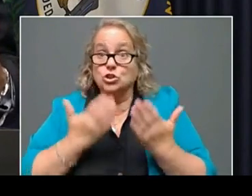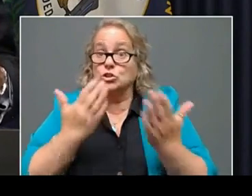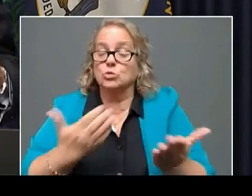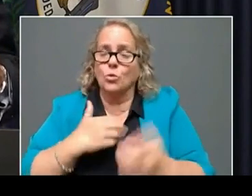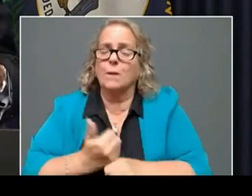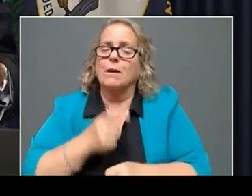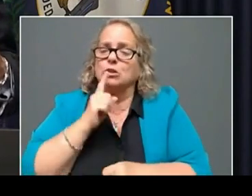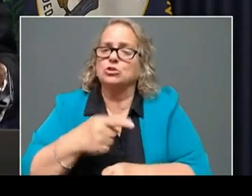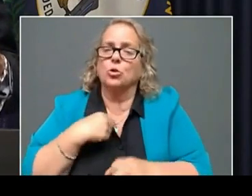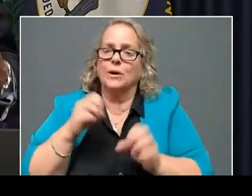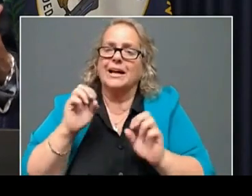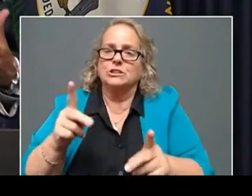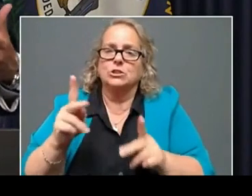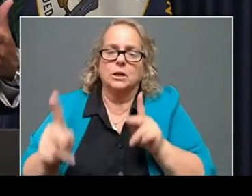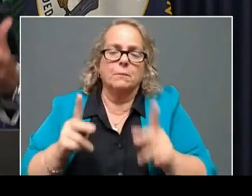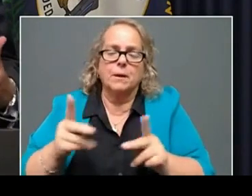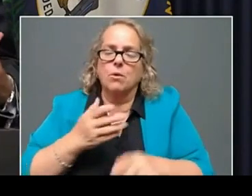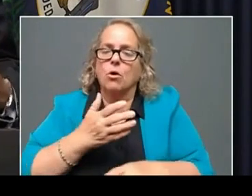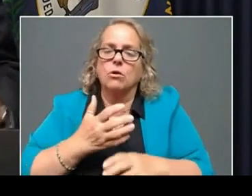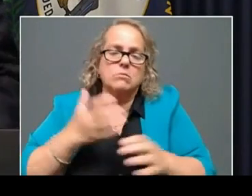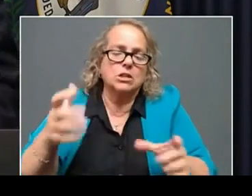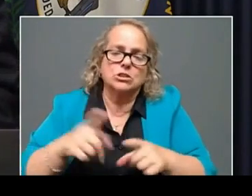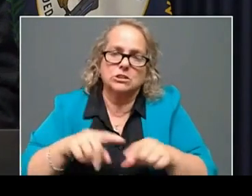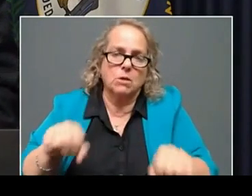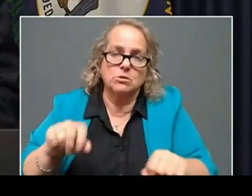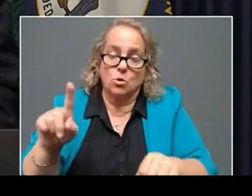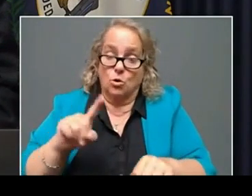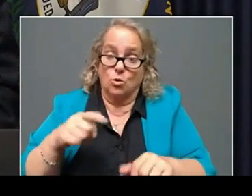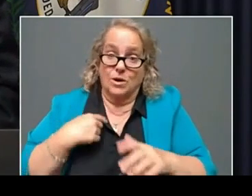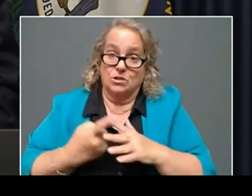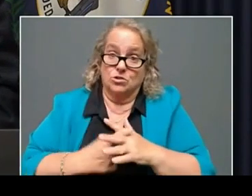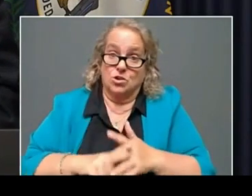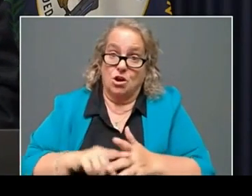possible and where we started on this journey was trying to get everyone the